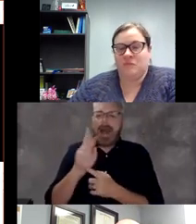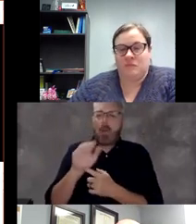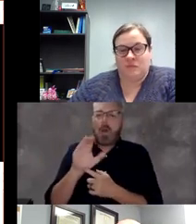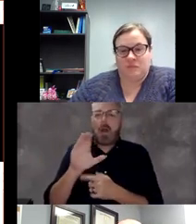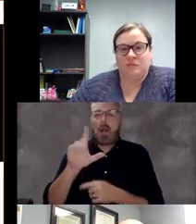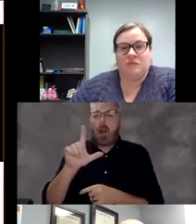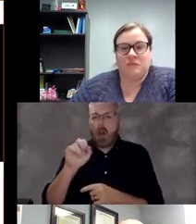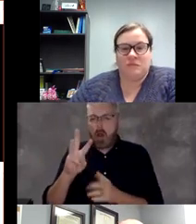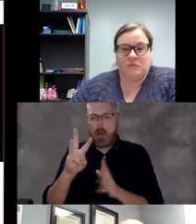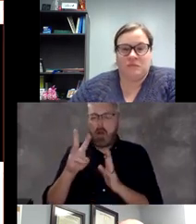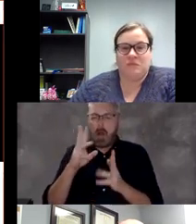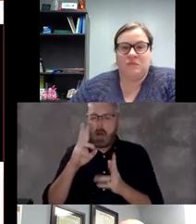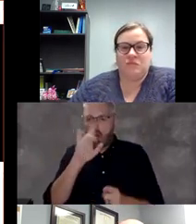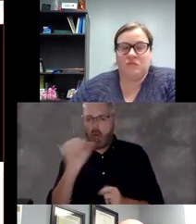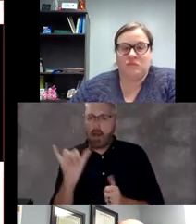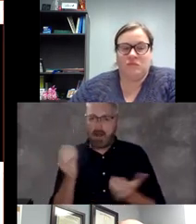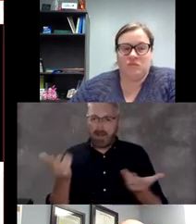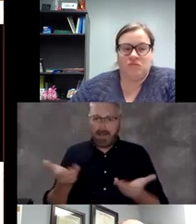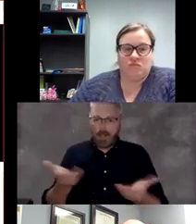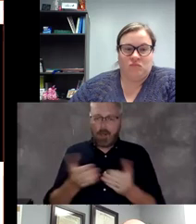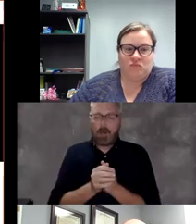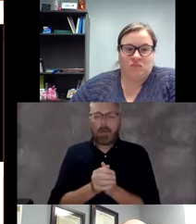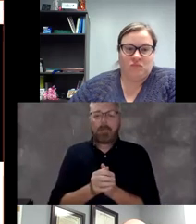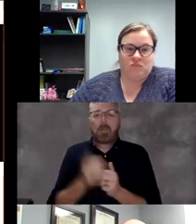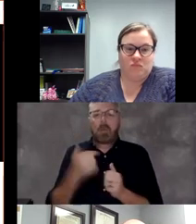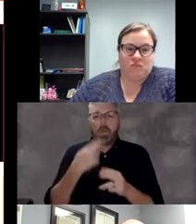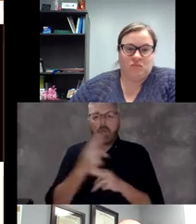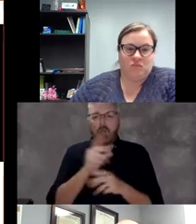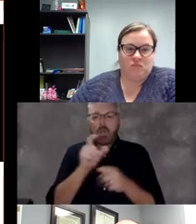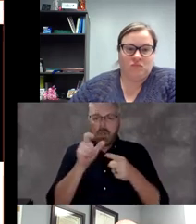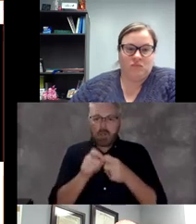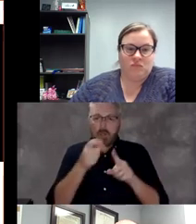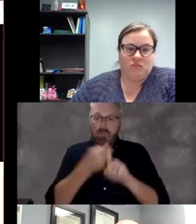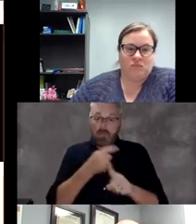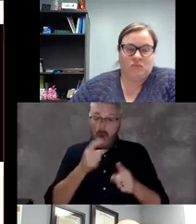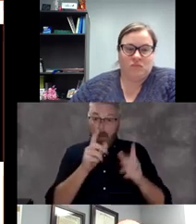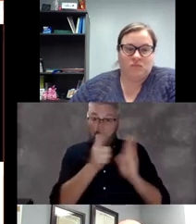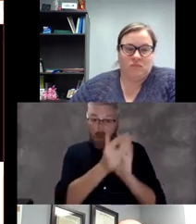WE WILL USE THE WORDS AS THEY APPEARED IN THE LAW.